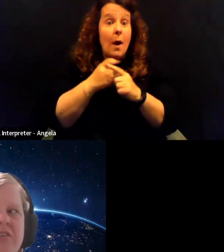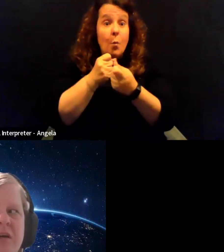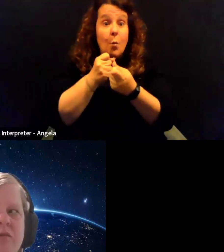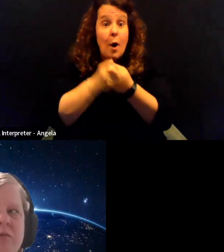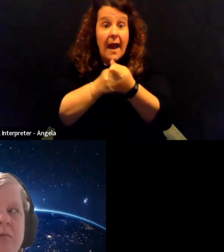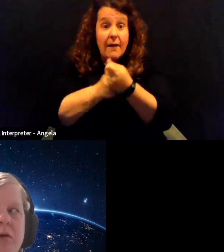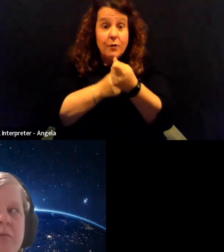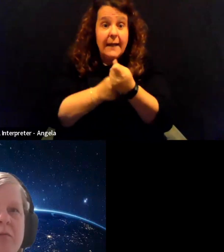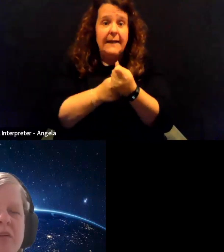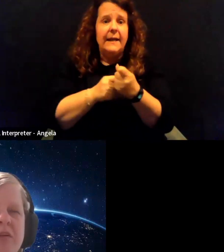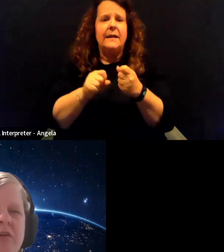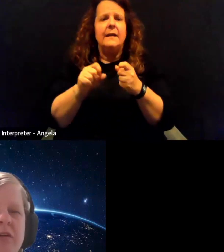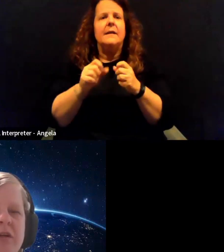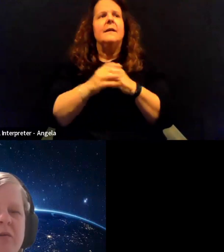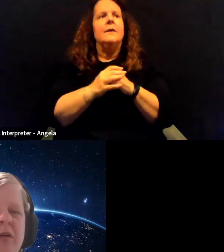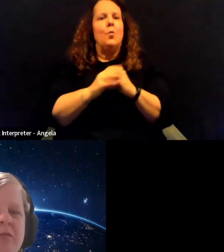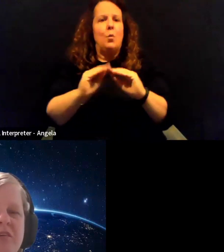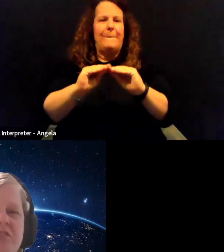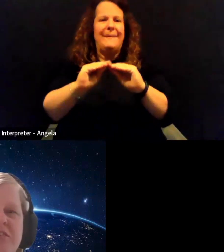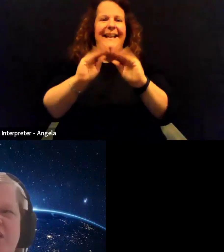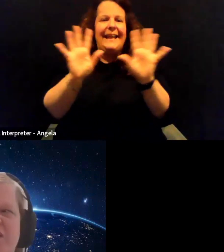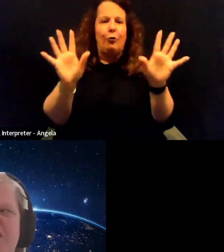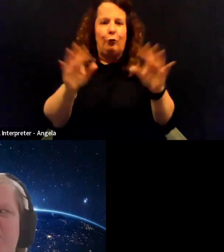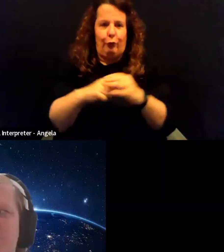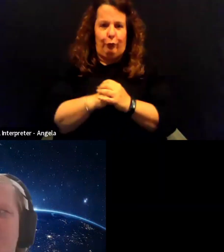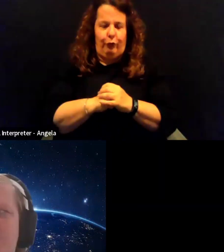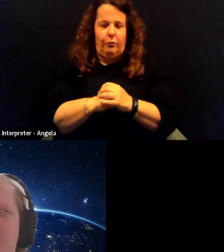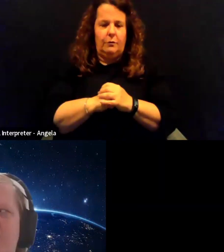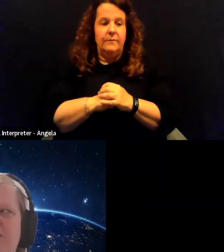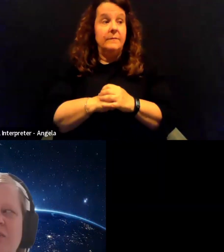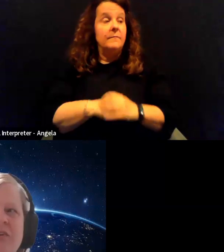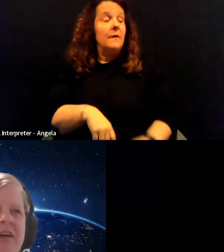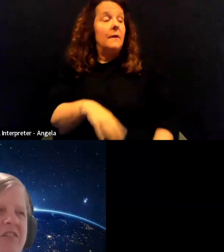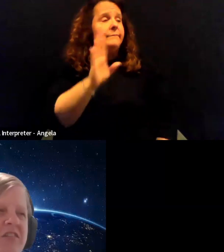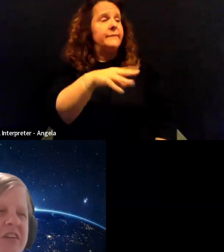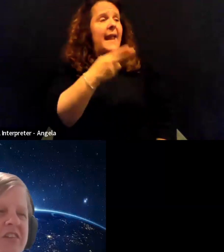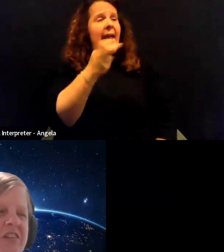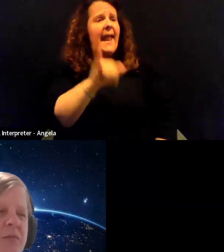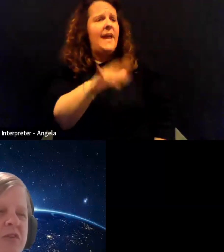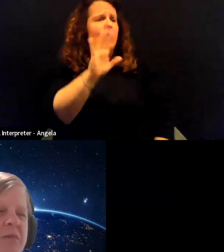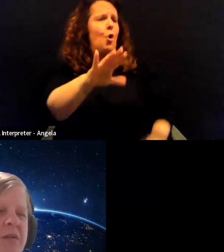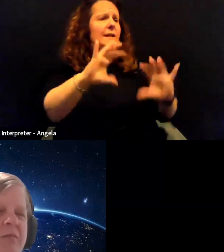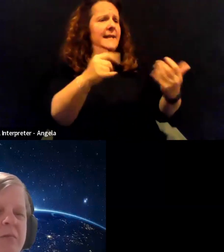concept, we want to be really clear. We don't want to say, hey, your class is inaccessible to me.